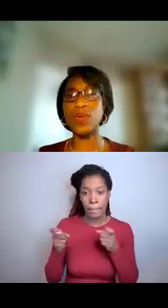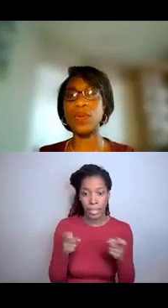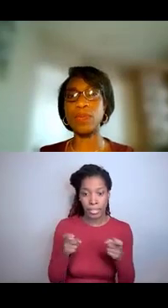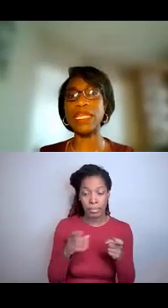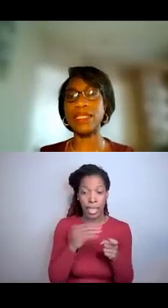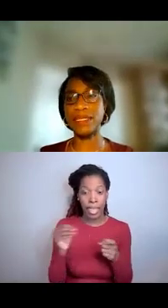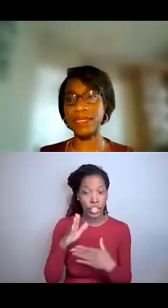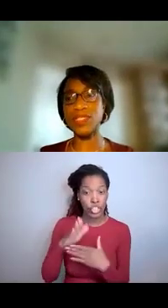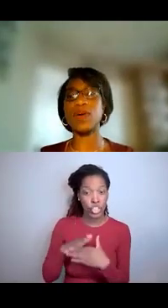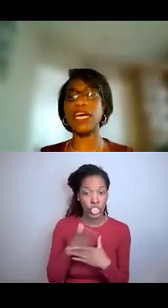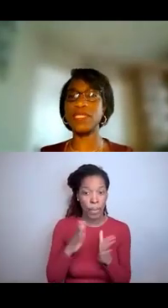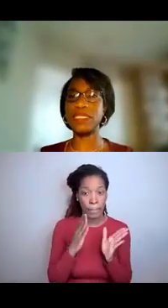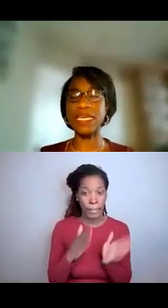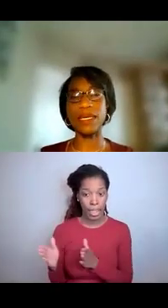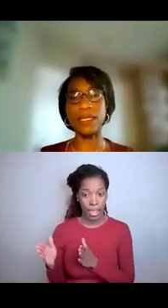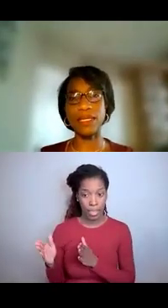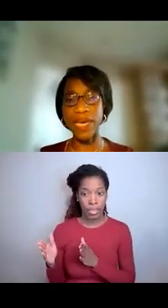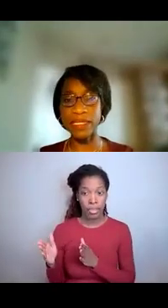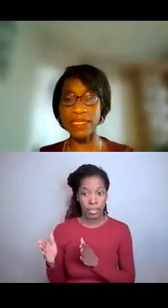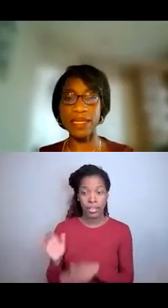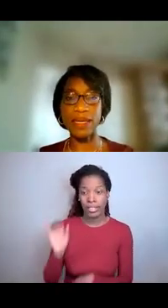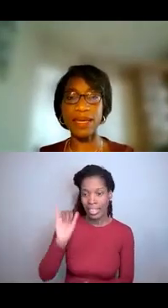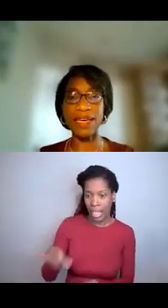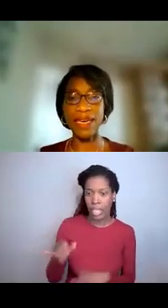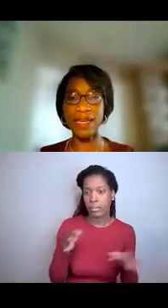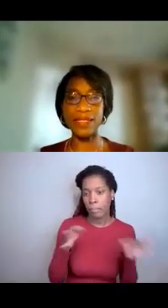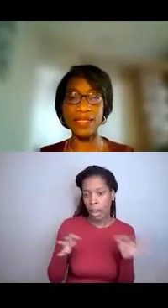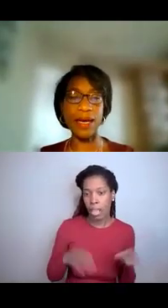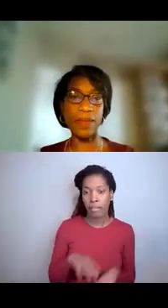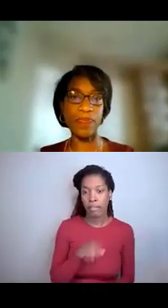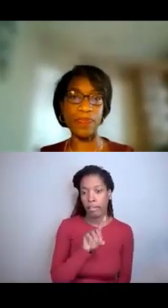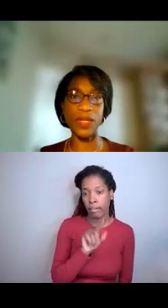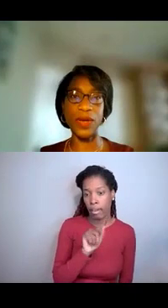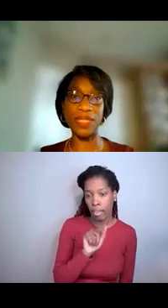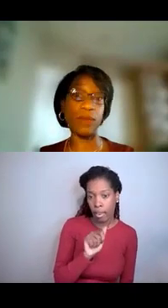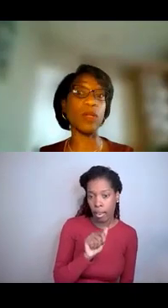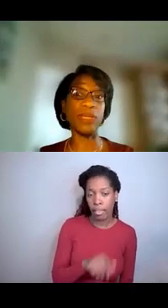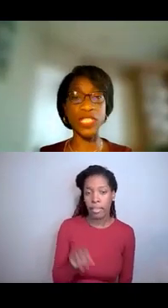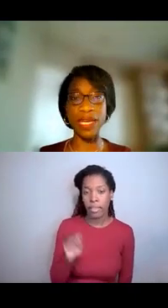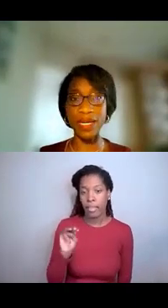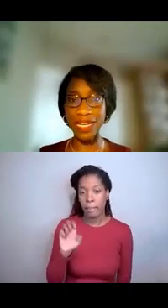So a plan that described the data, the metadata, and that will be shared